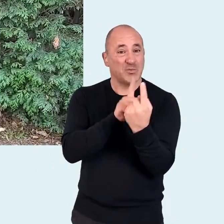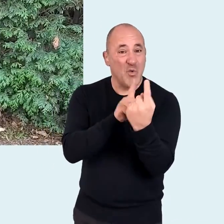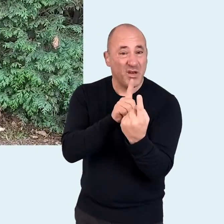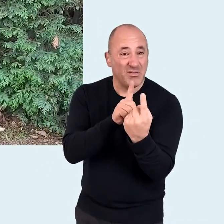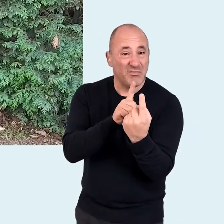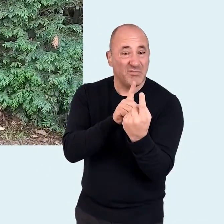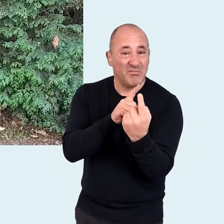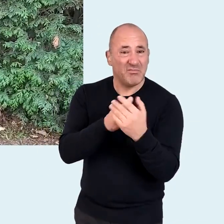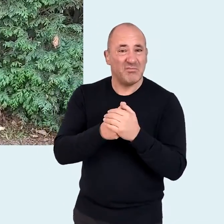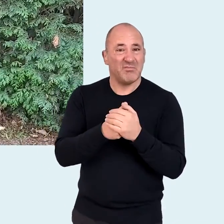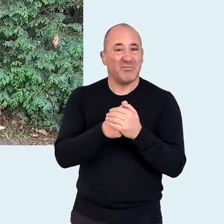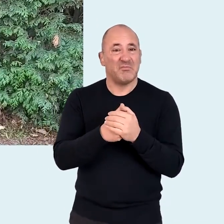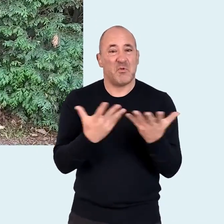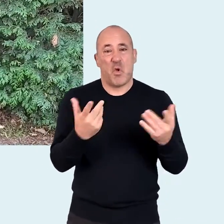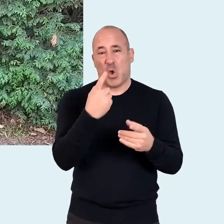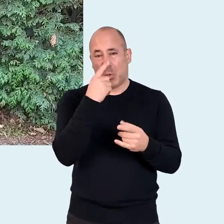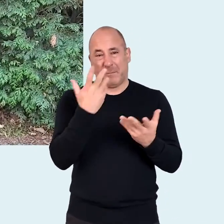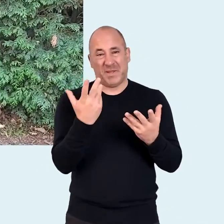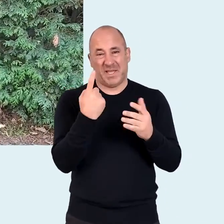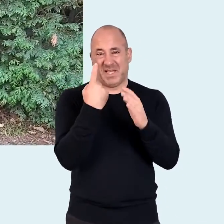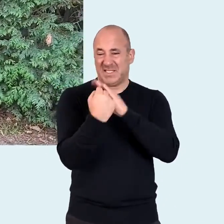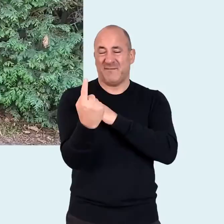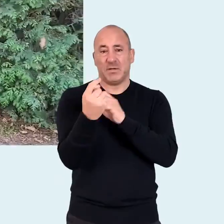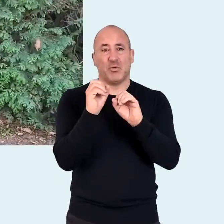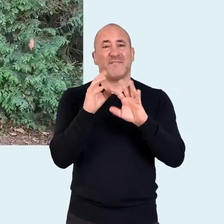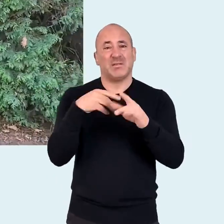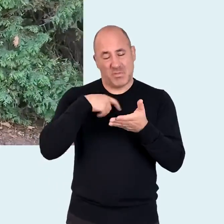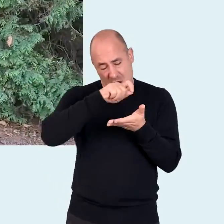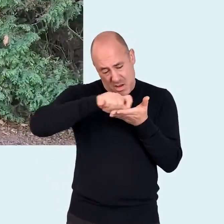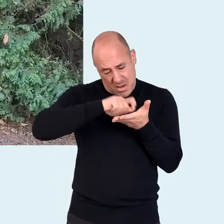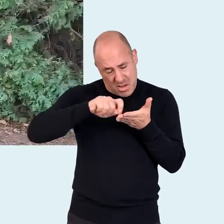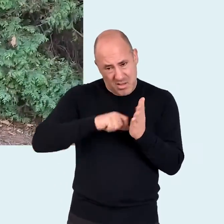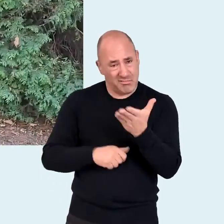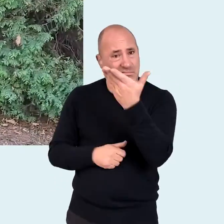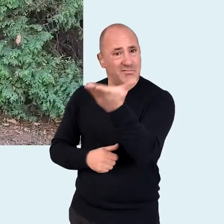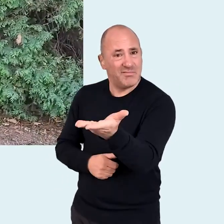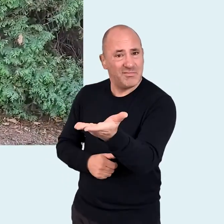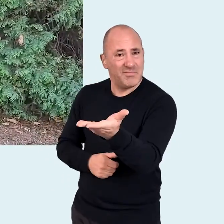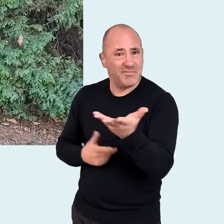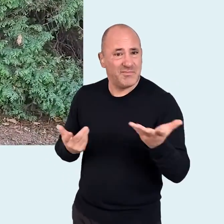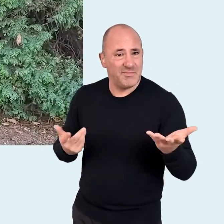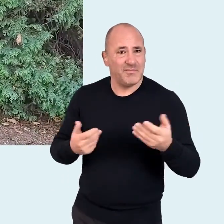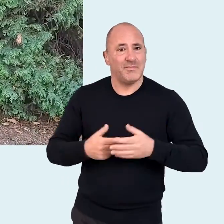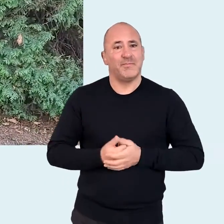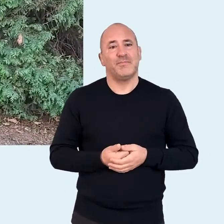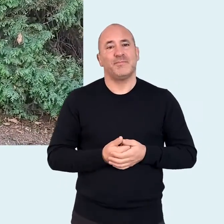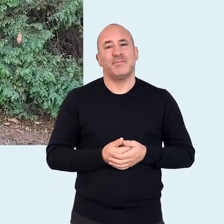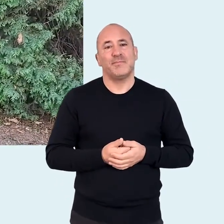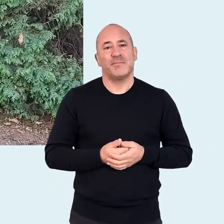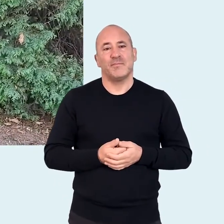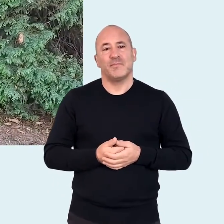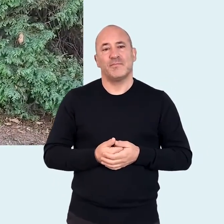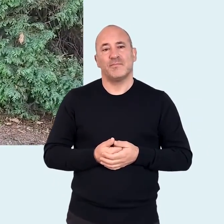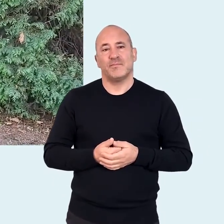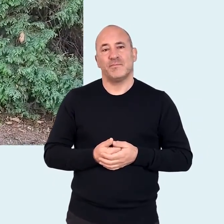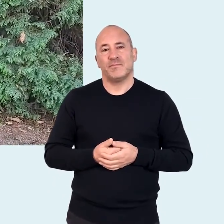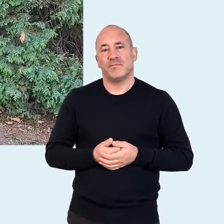it's a one to one chat between dancer and teacher at the end of a session, or it could